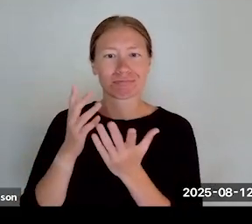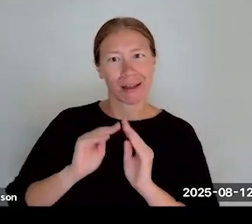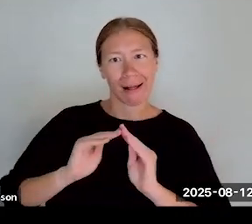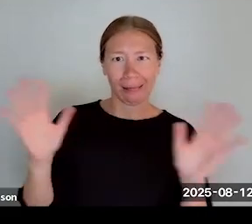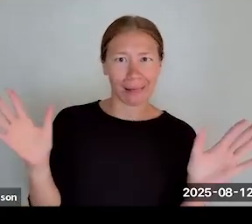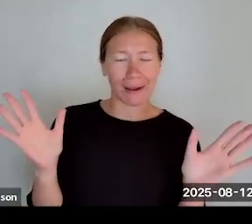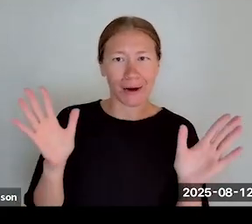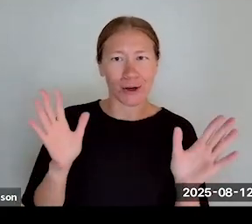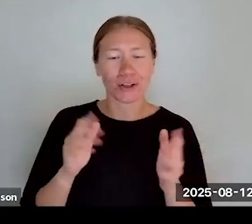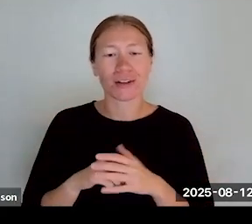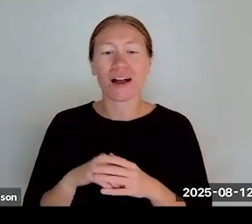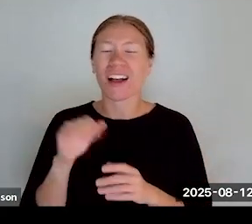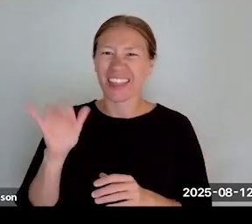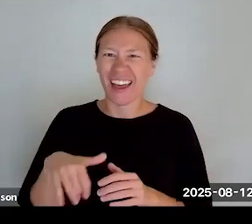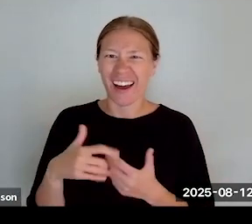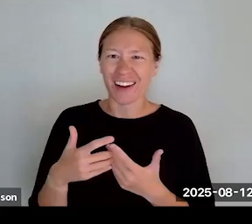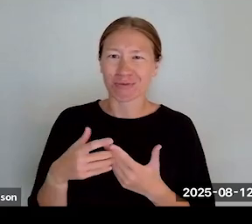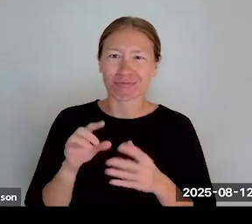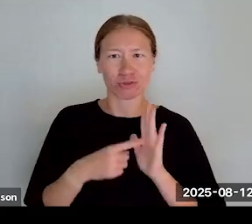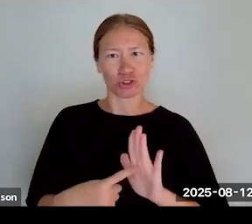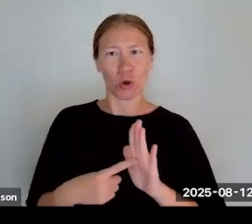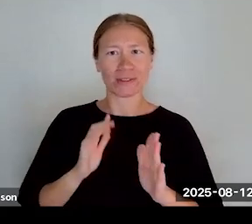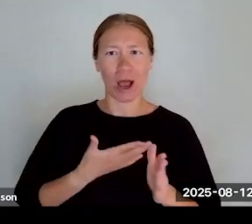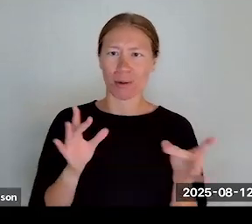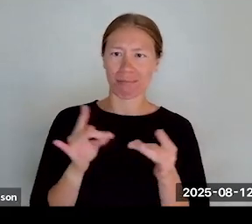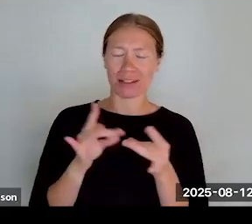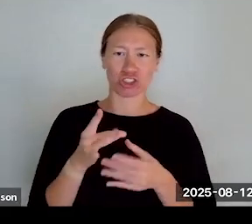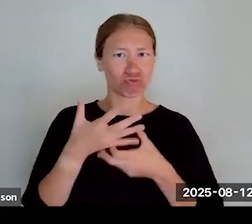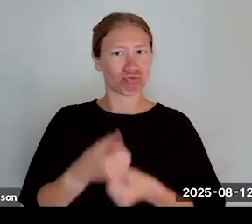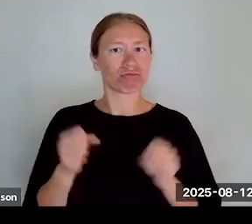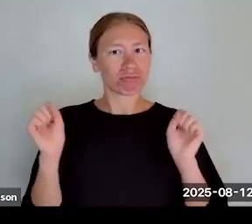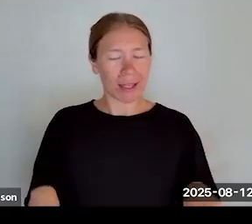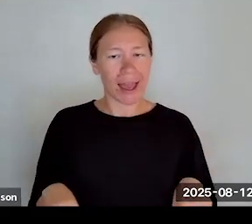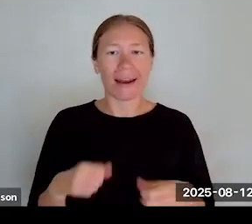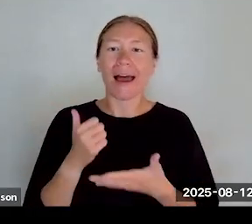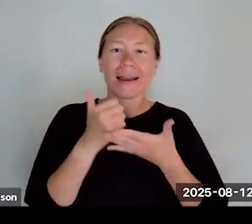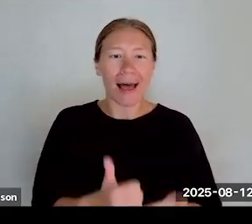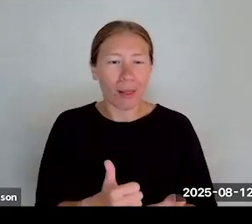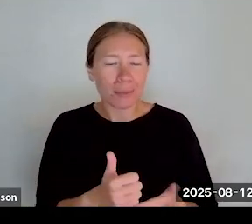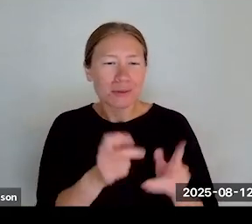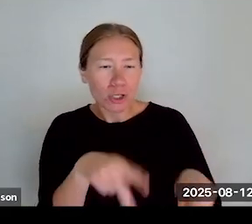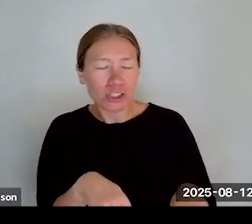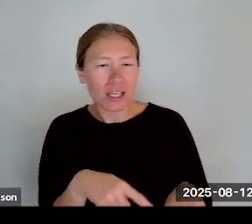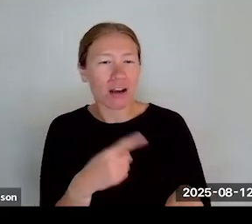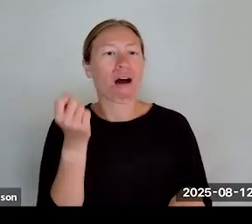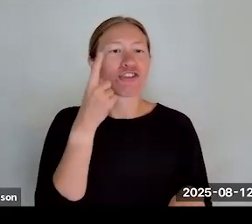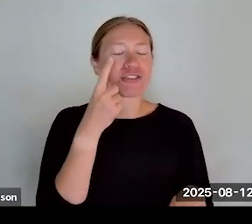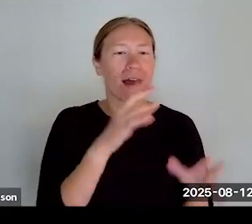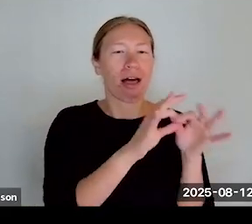This structure lends credibility to our message, but also helps the audience follow along without confusion or frustration.